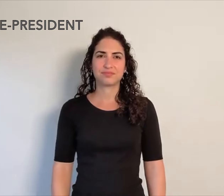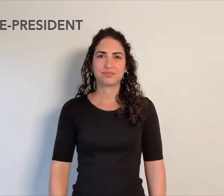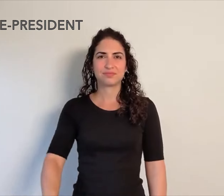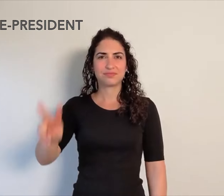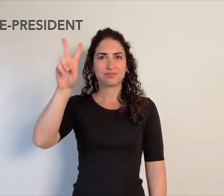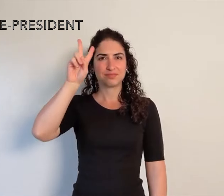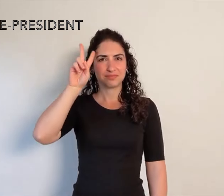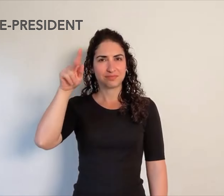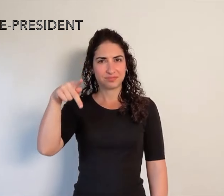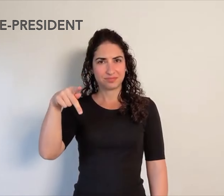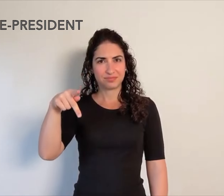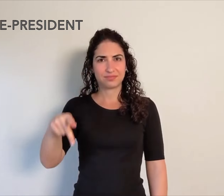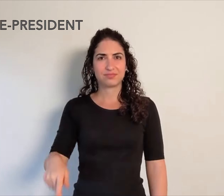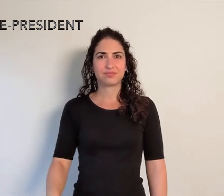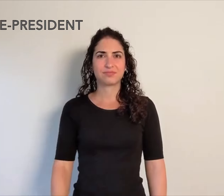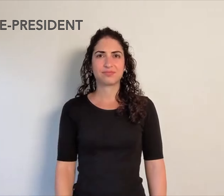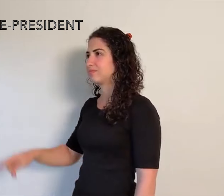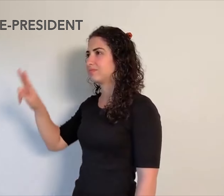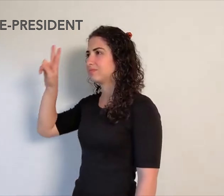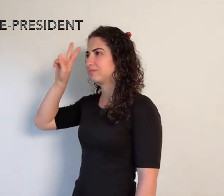VICE-PRESIDENT